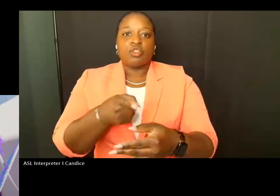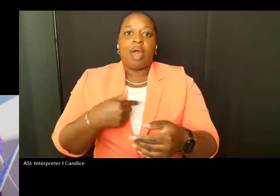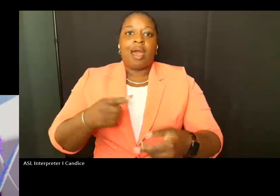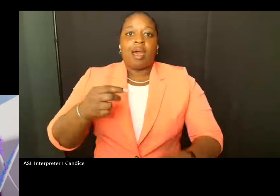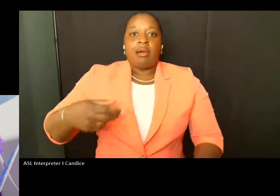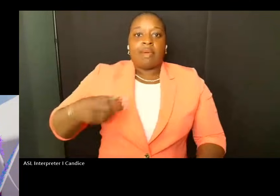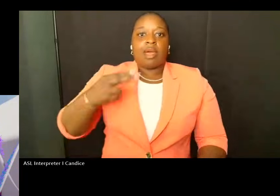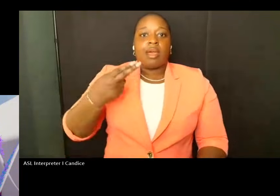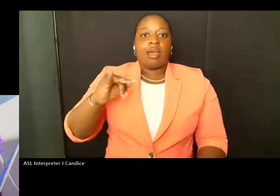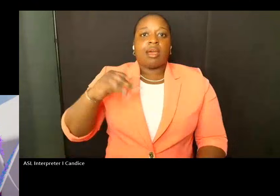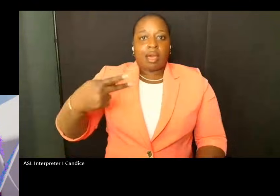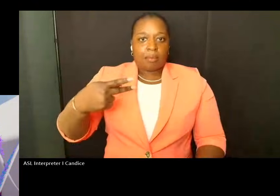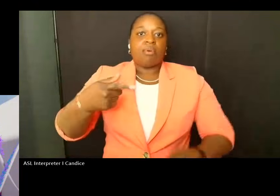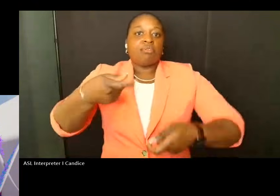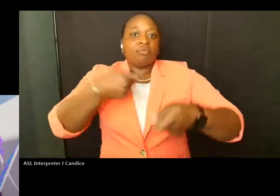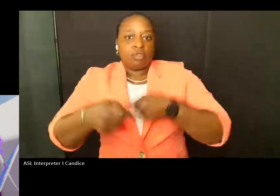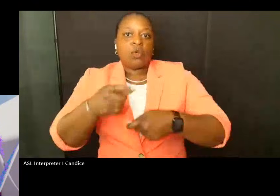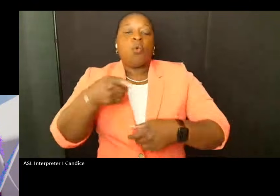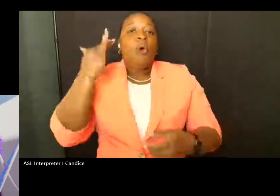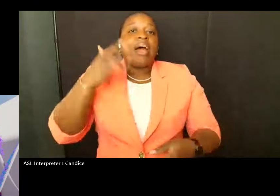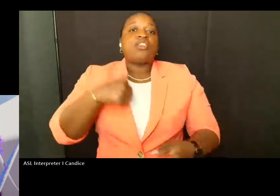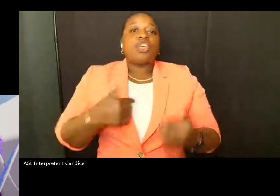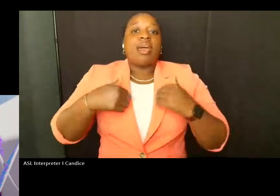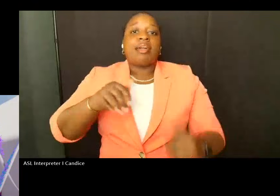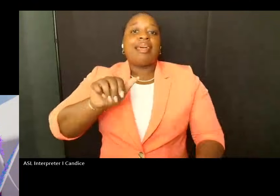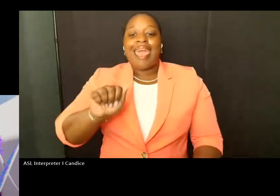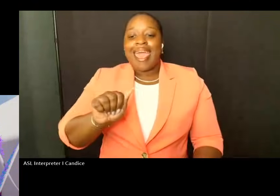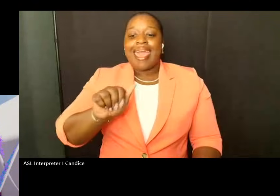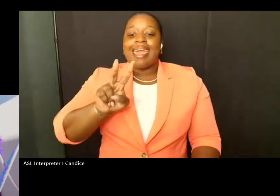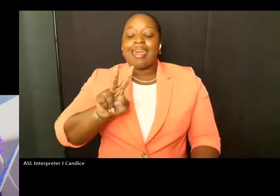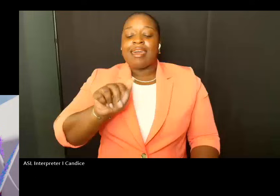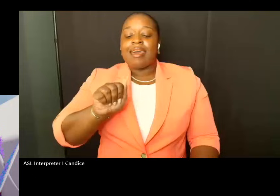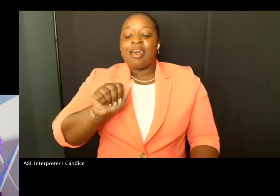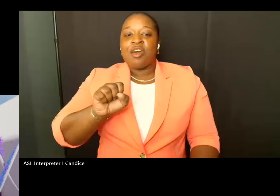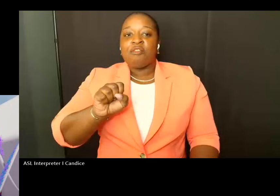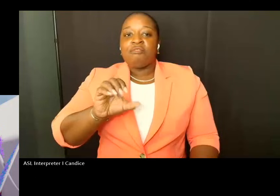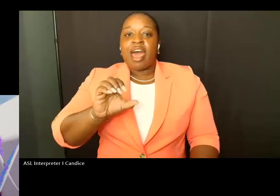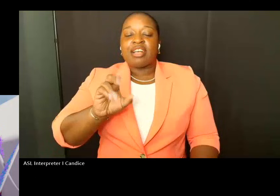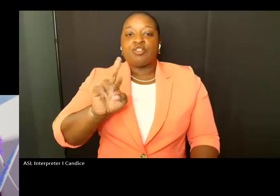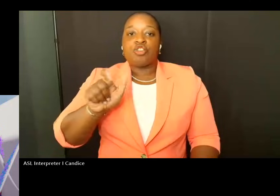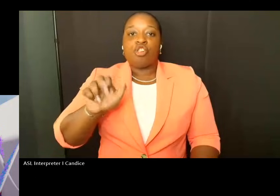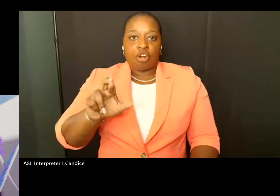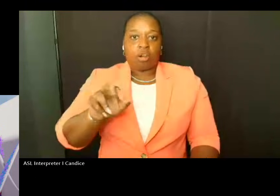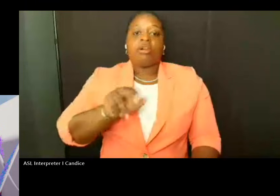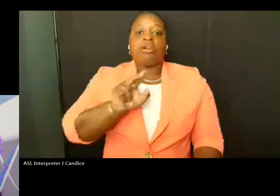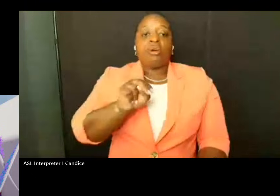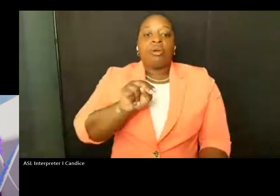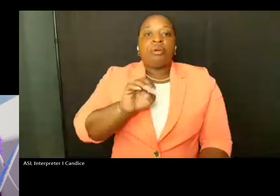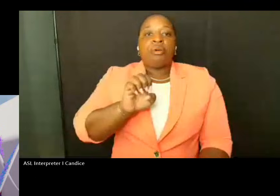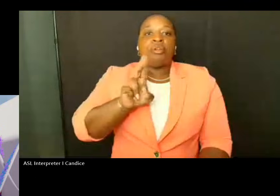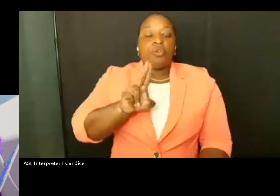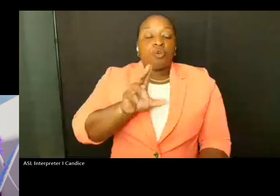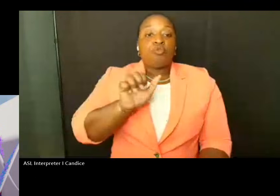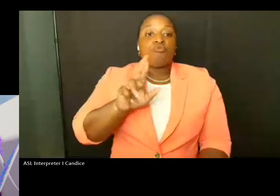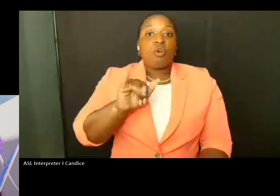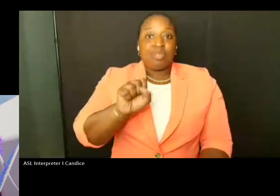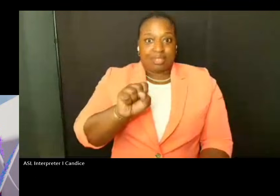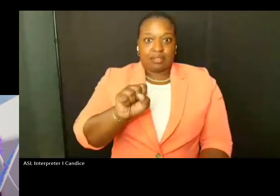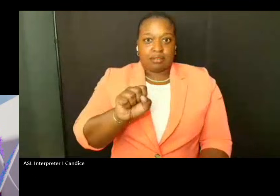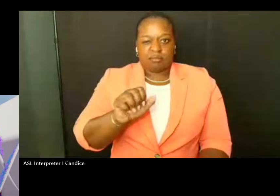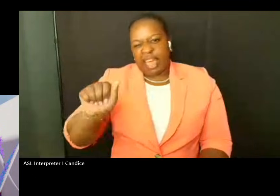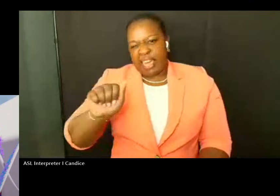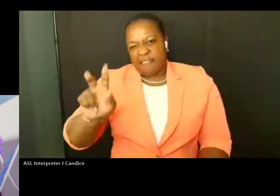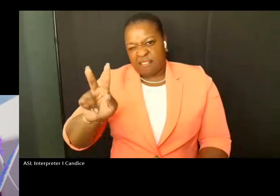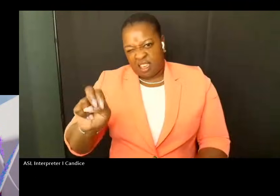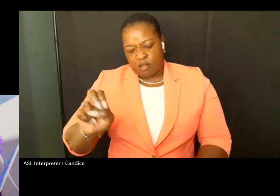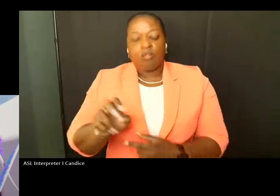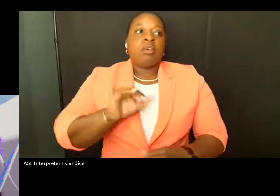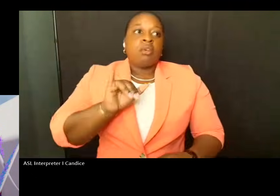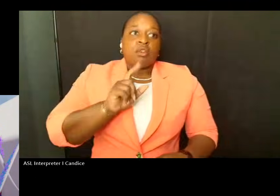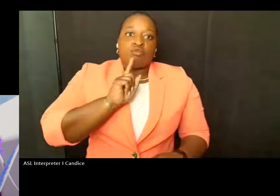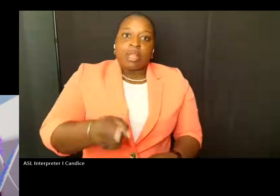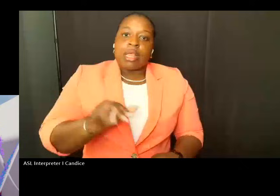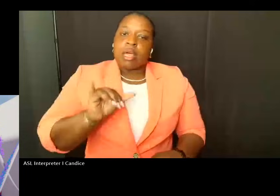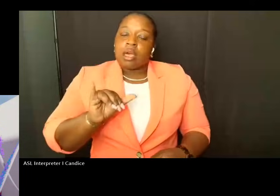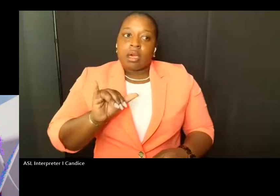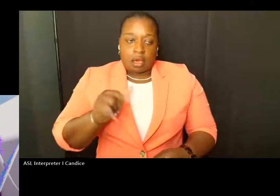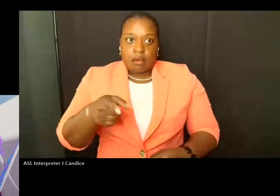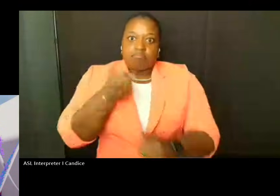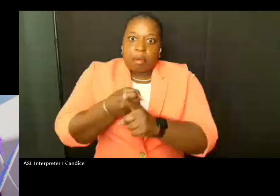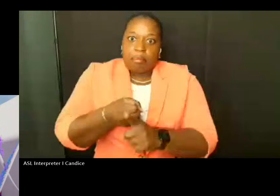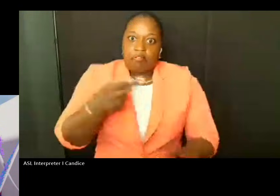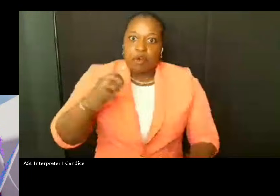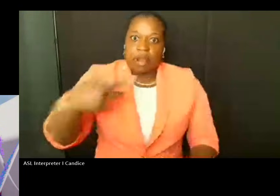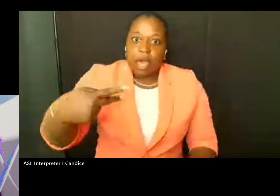developed avascular neurosis, which we just got done back in July. And we had to pause the gene